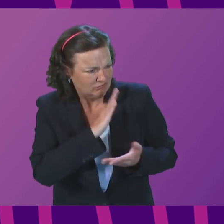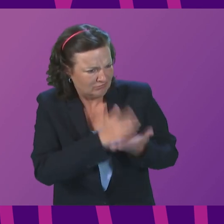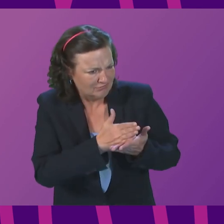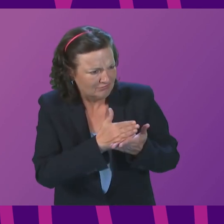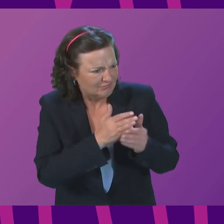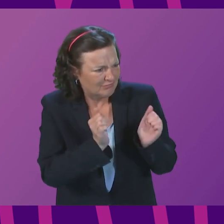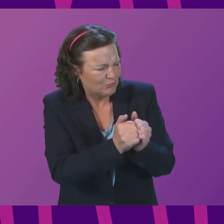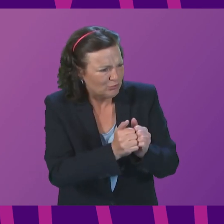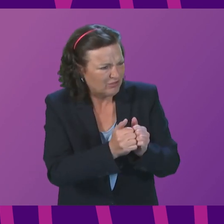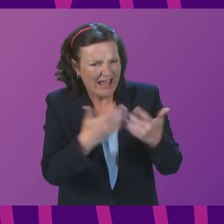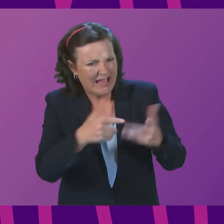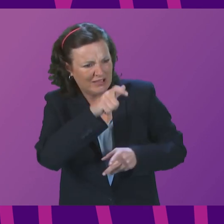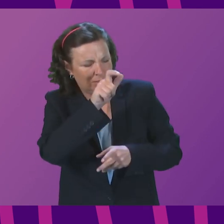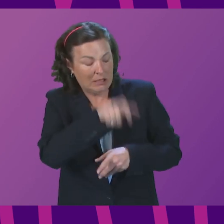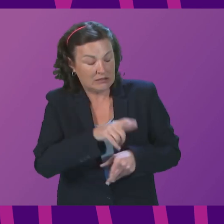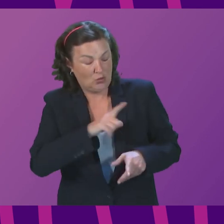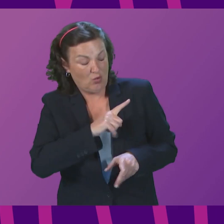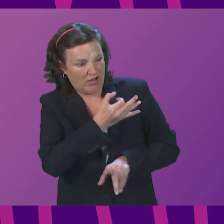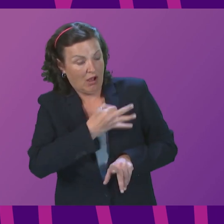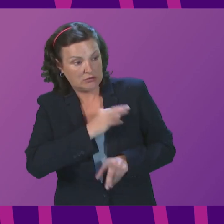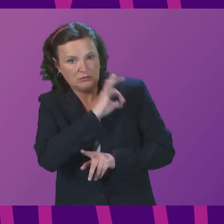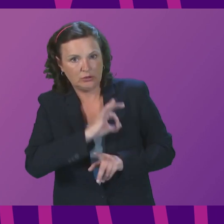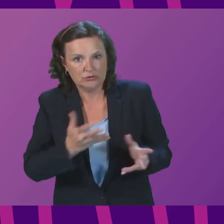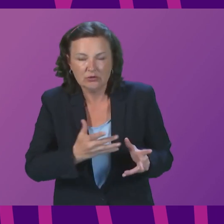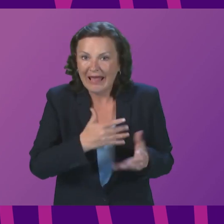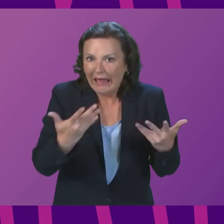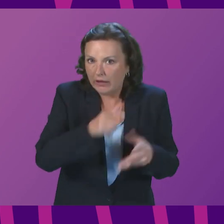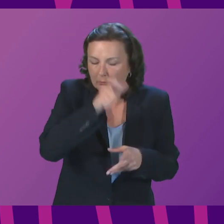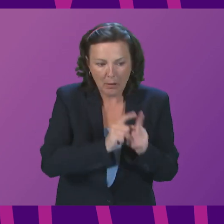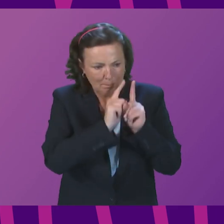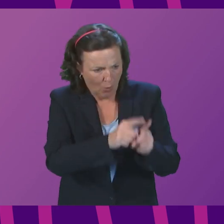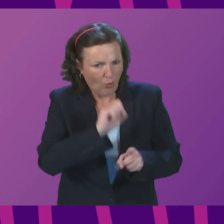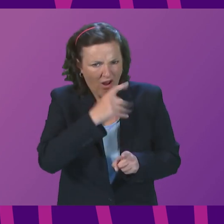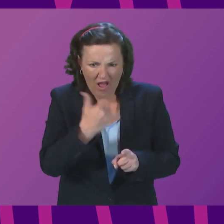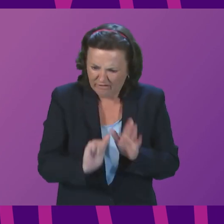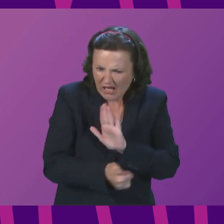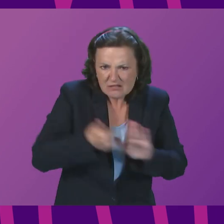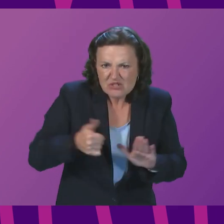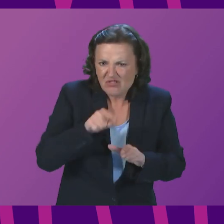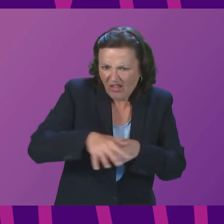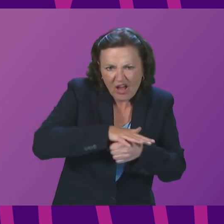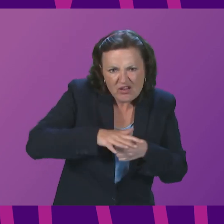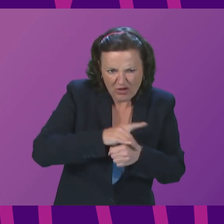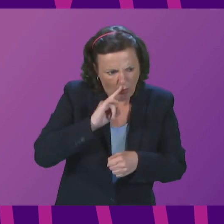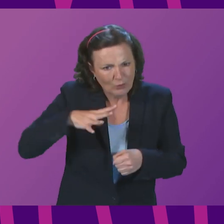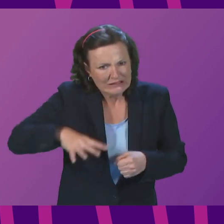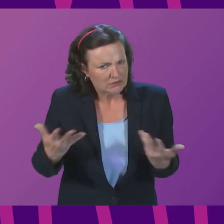Whoever is appointed to the role will have the required expertise.